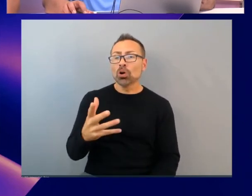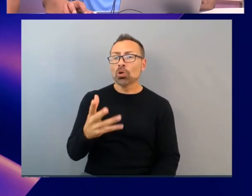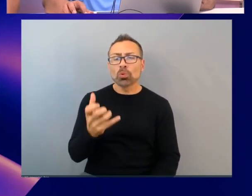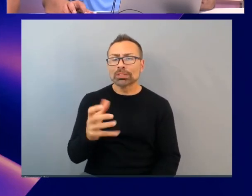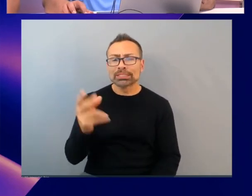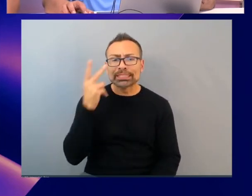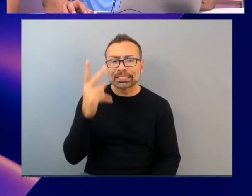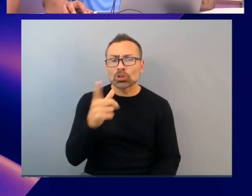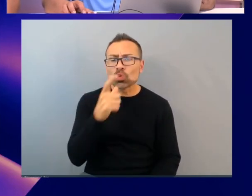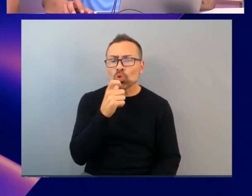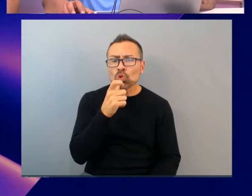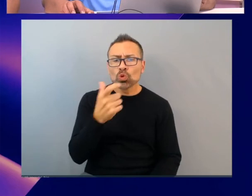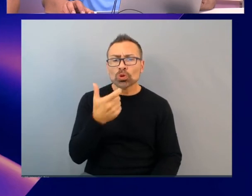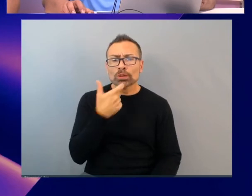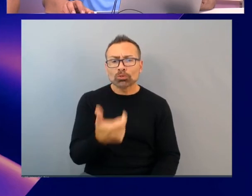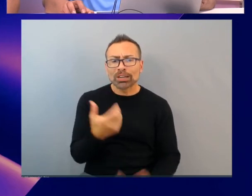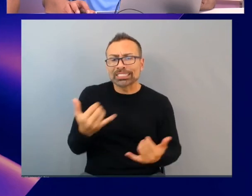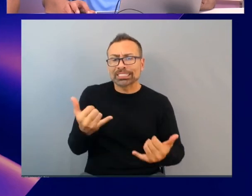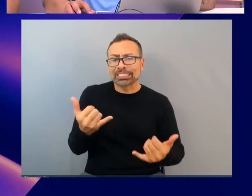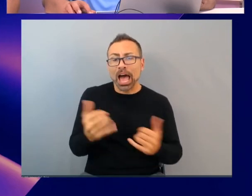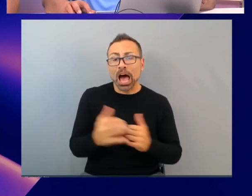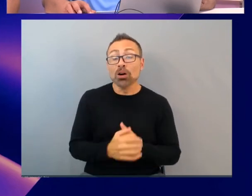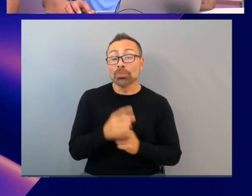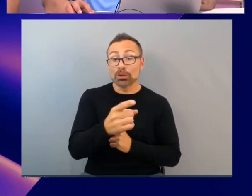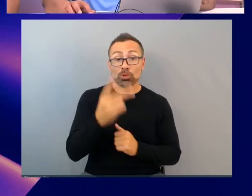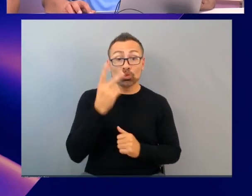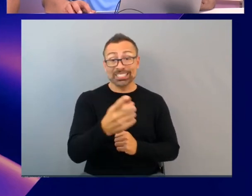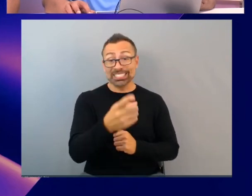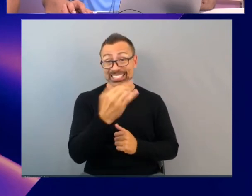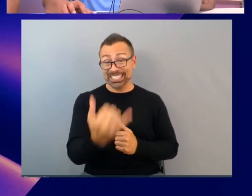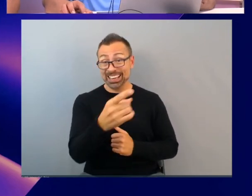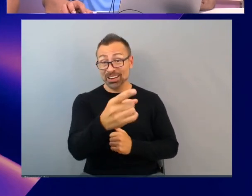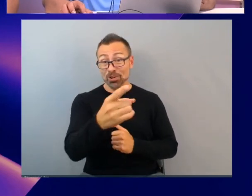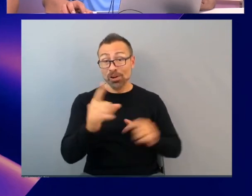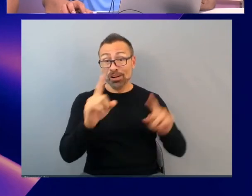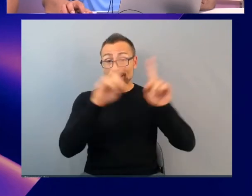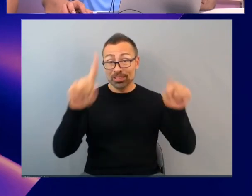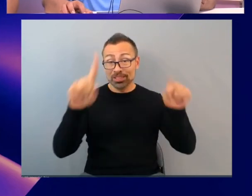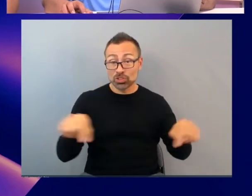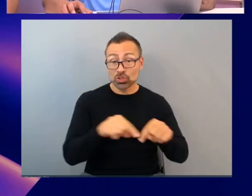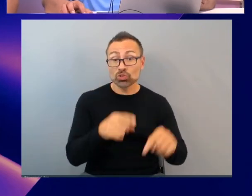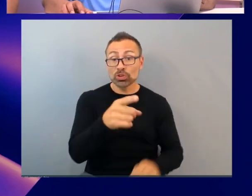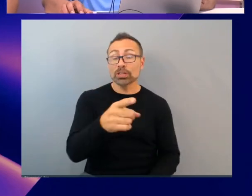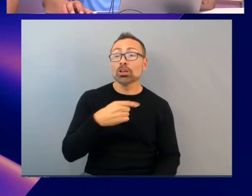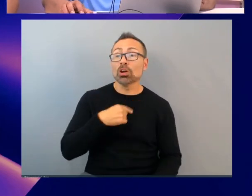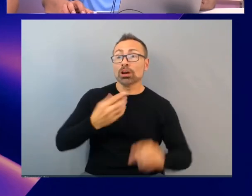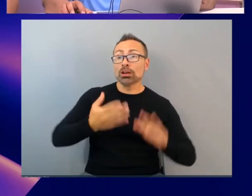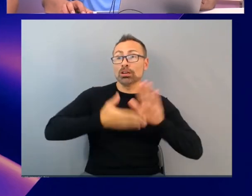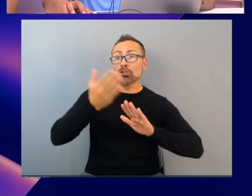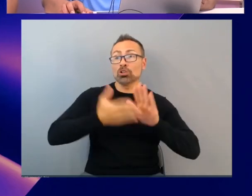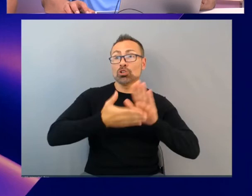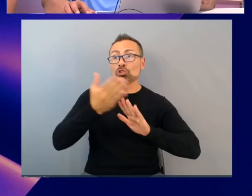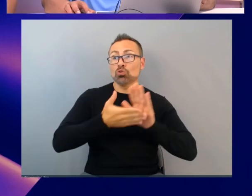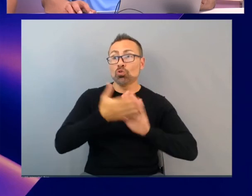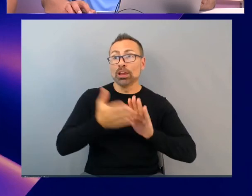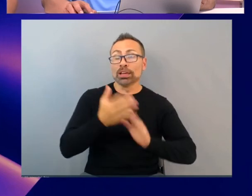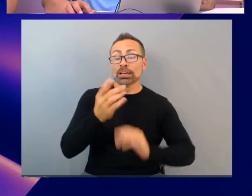This is the Athena screen where you see that while doing the running, there are 133 users who are basically doing, right?